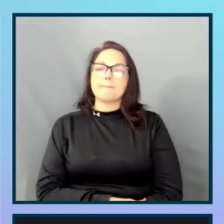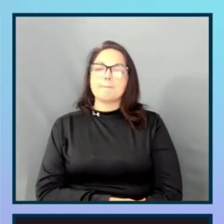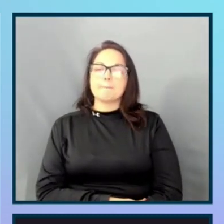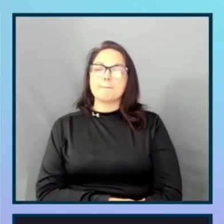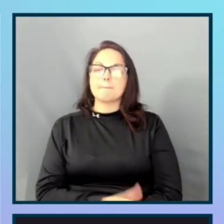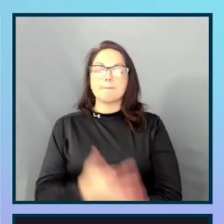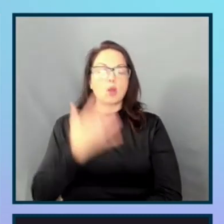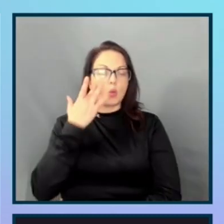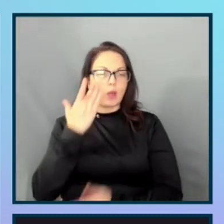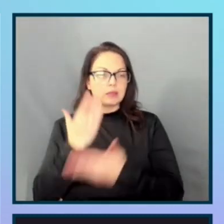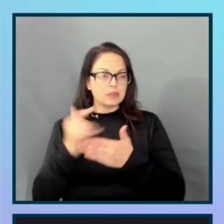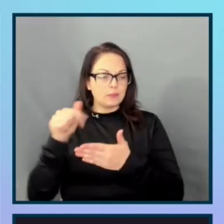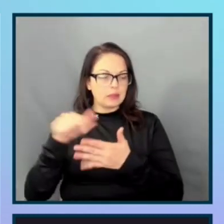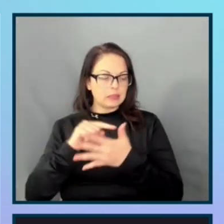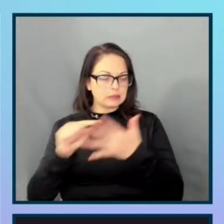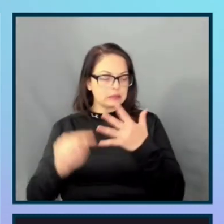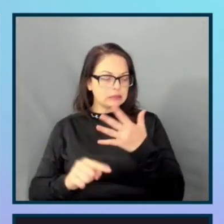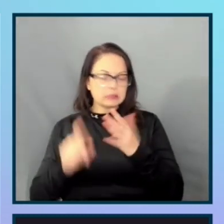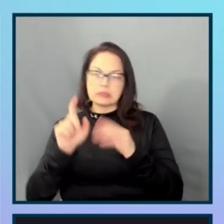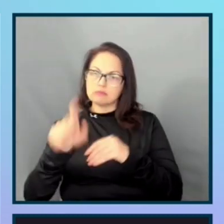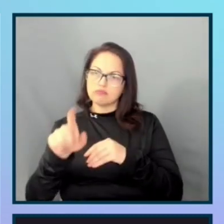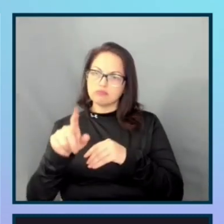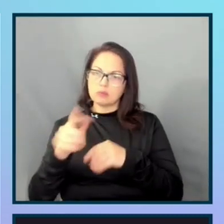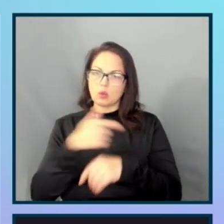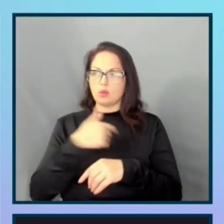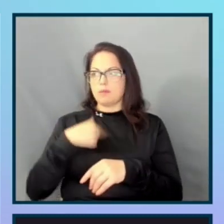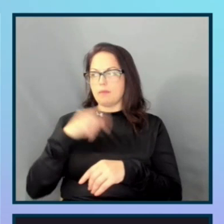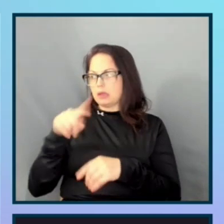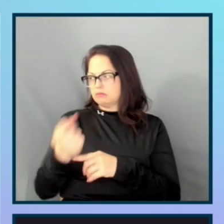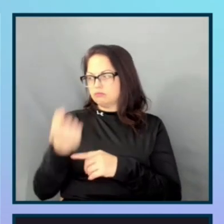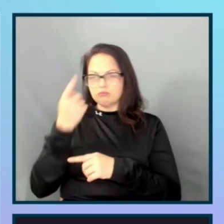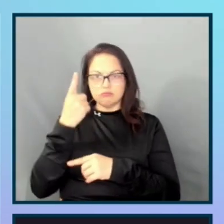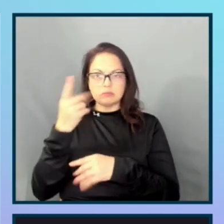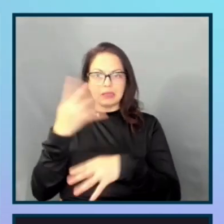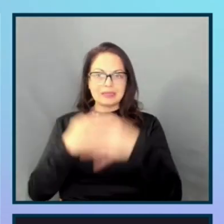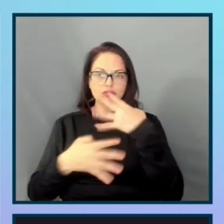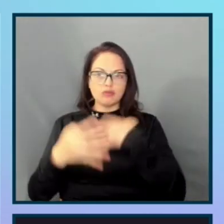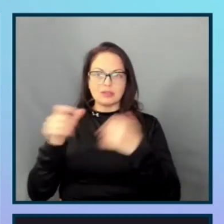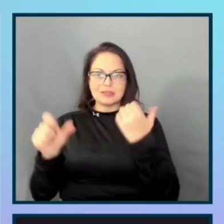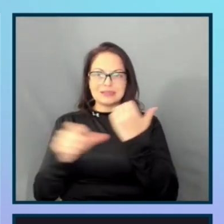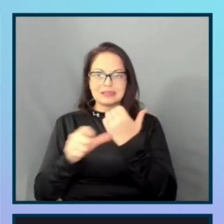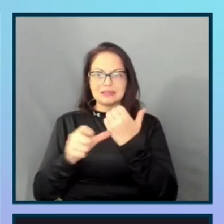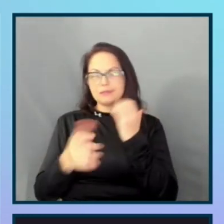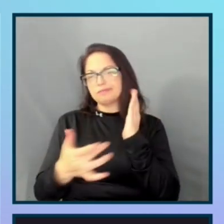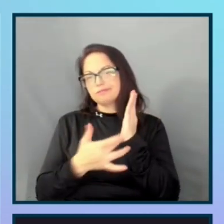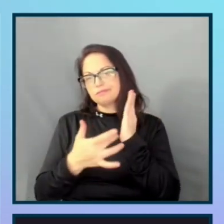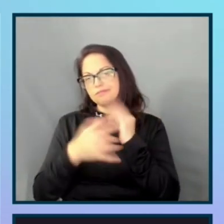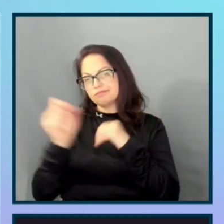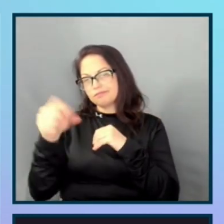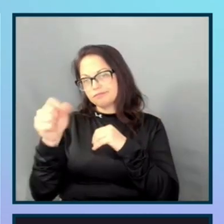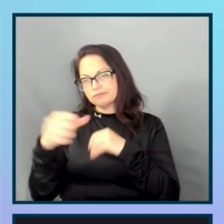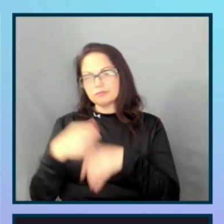the interaction of assistive technology. We must look at focusing on how the technological failures